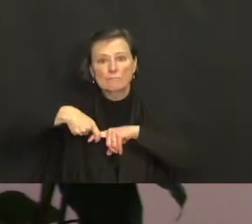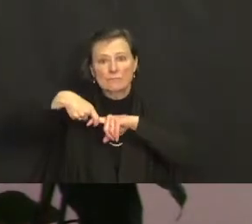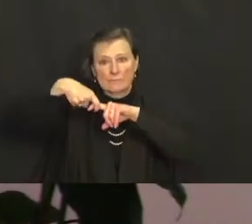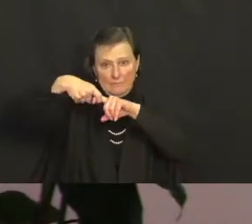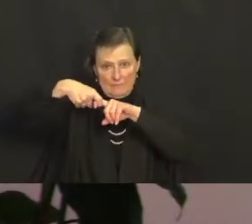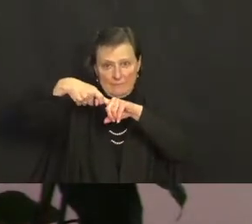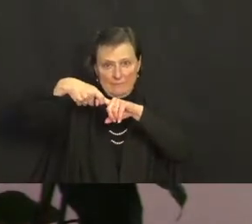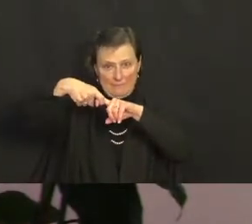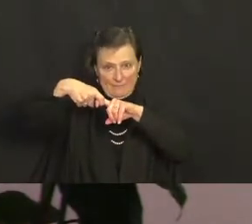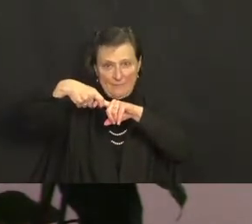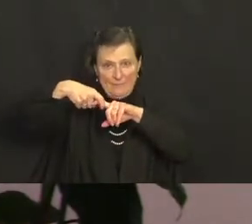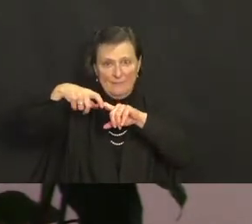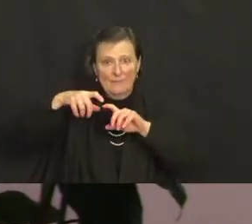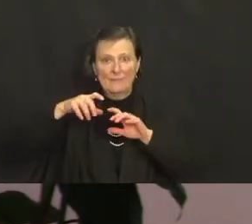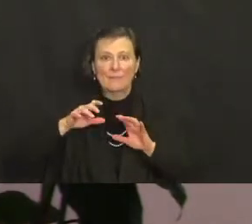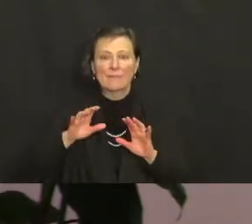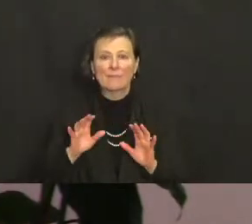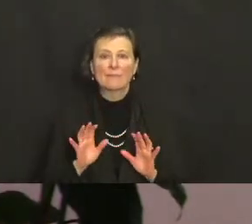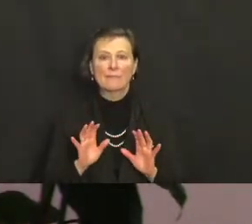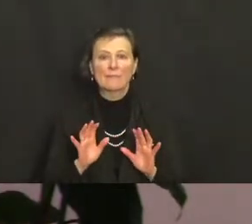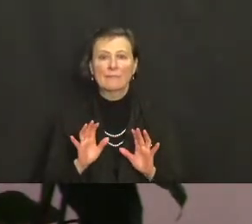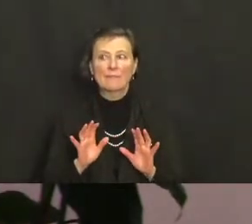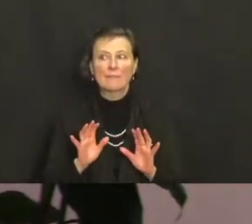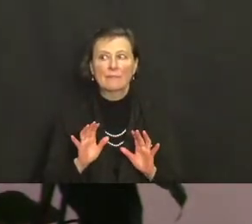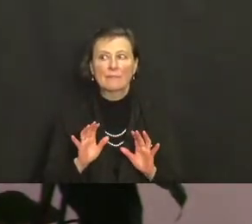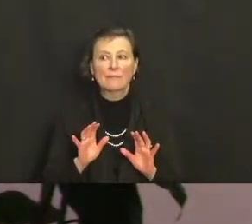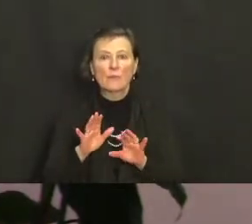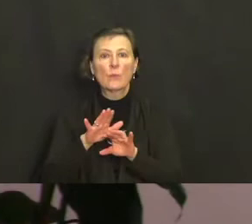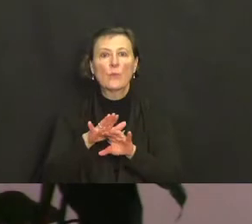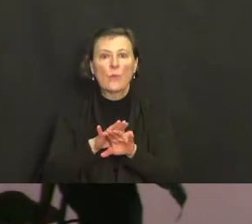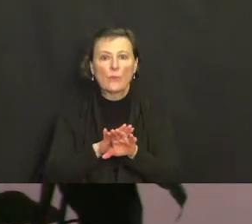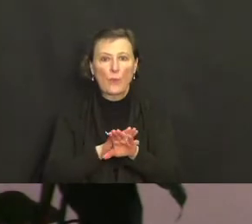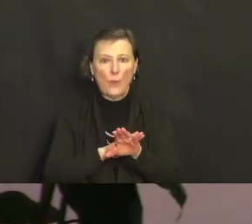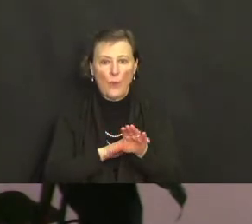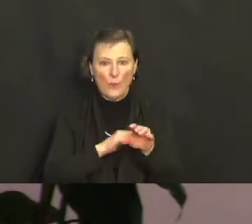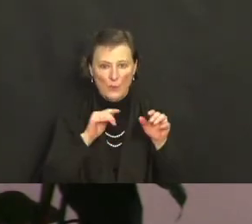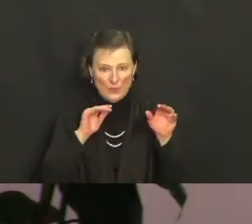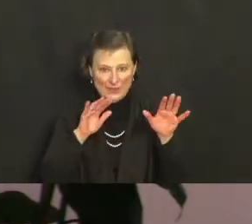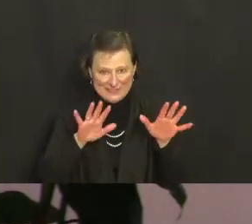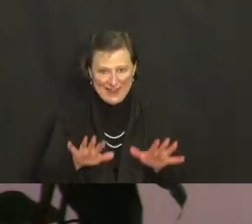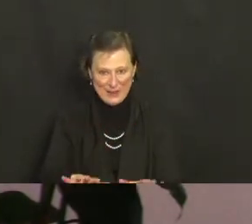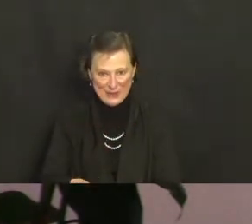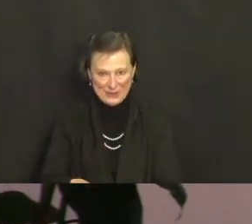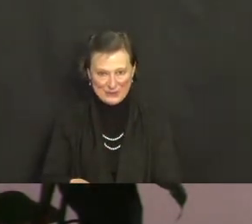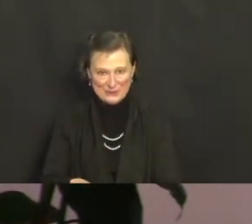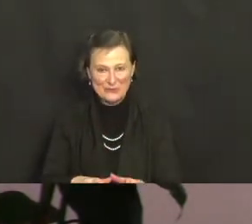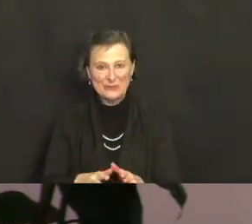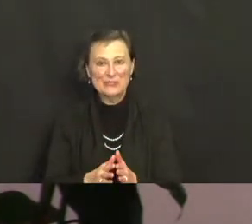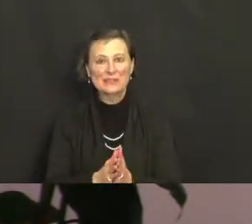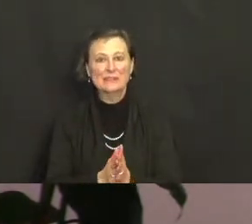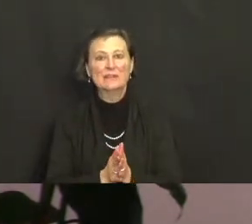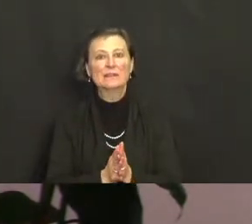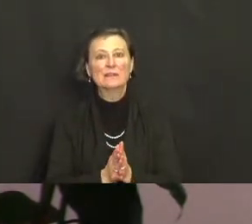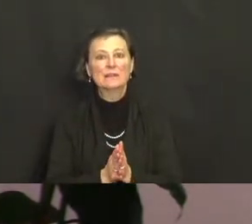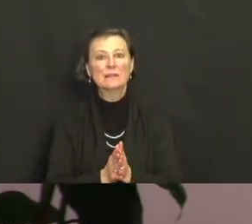You slow down. You open your heart.